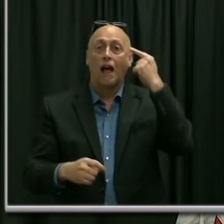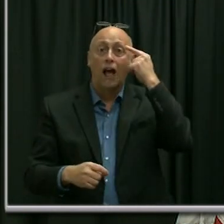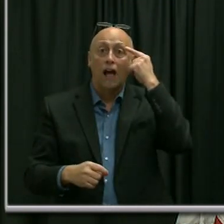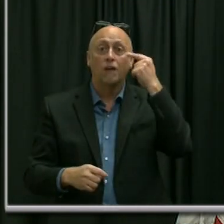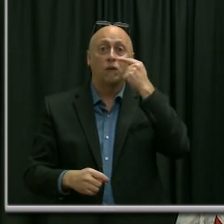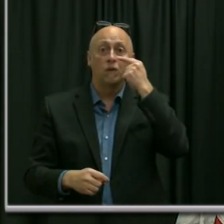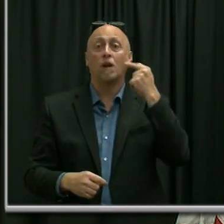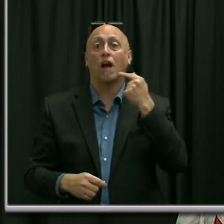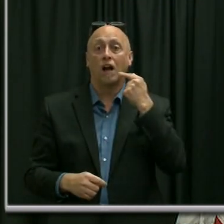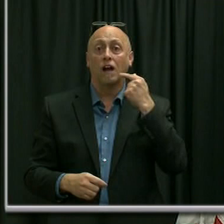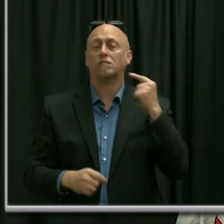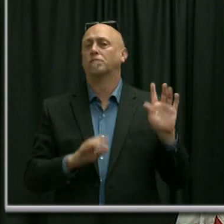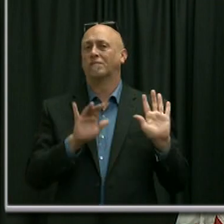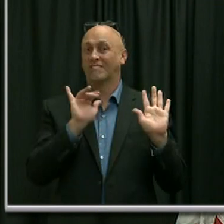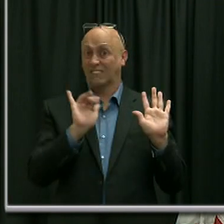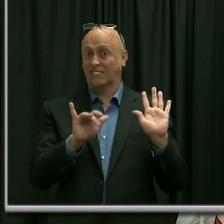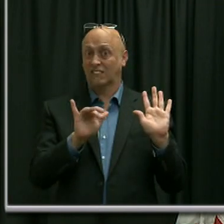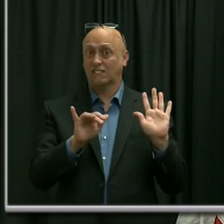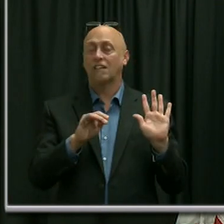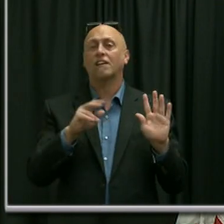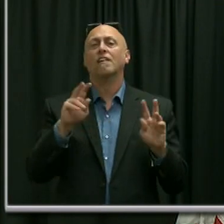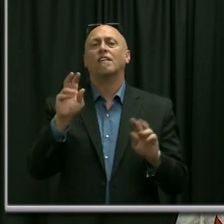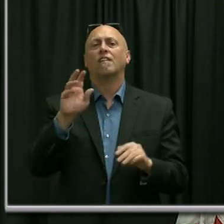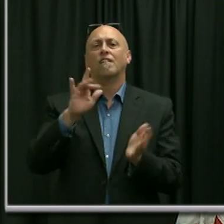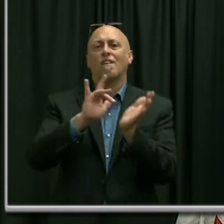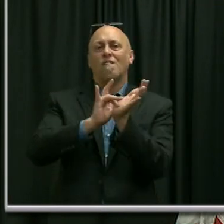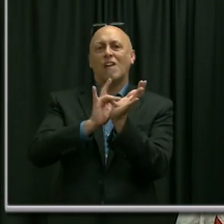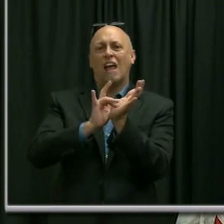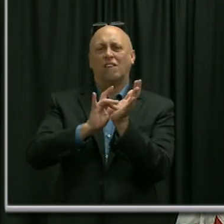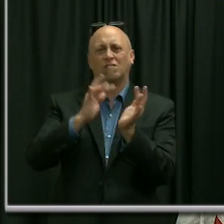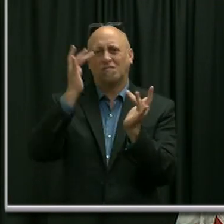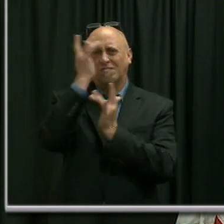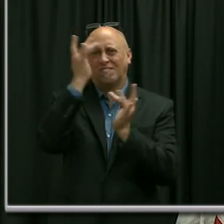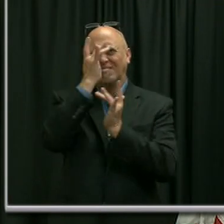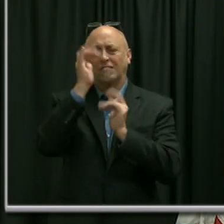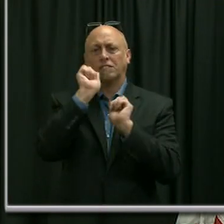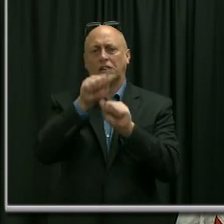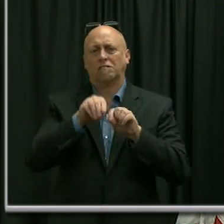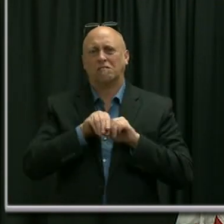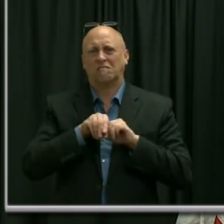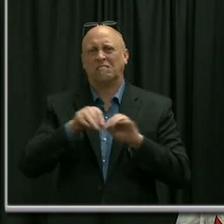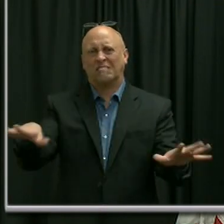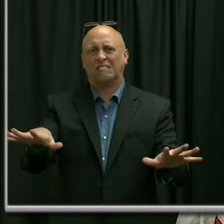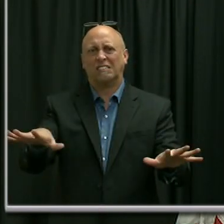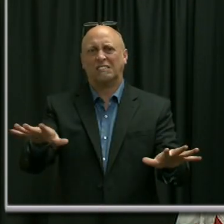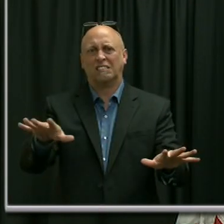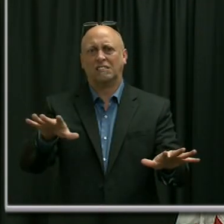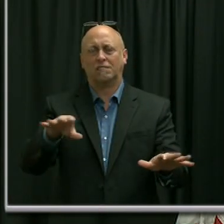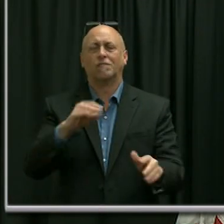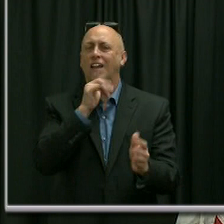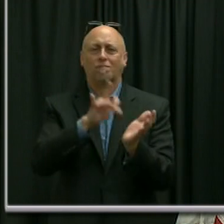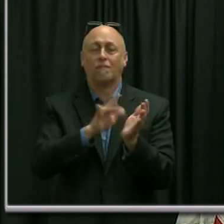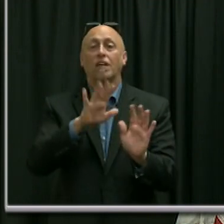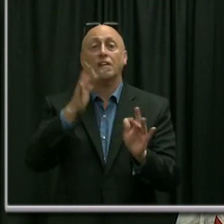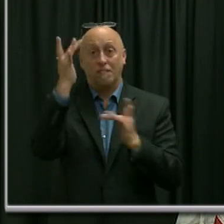AND IT IS ON THE FIRST OF OUR EYES THE NOSE AND MOUTH. THESE OTHER SURFACES MY WORST OF OURS